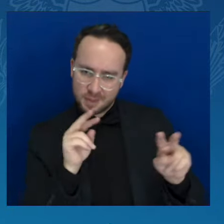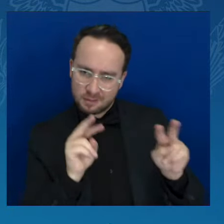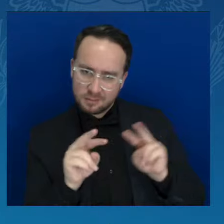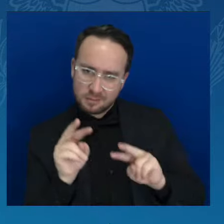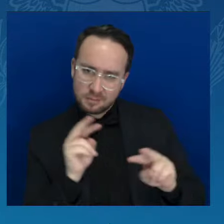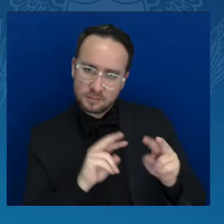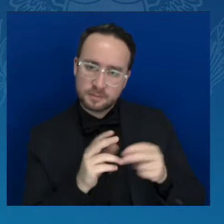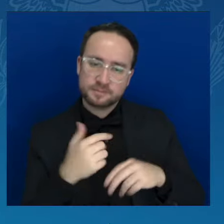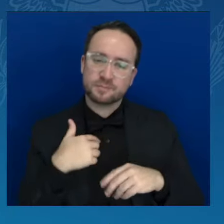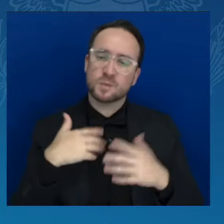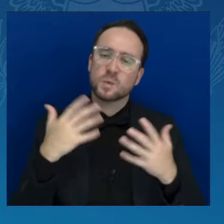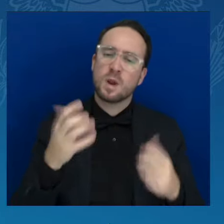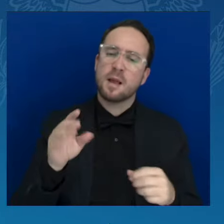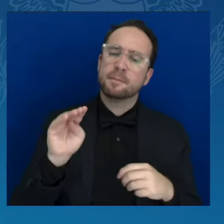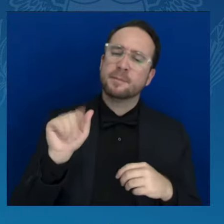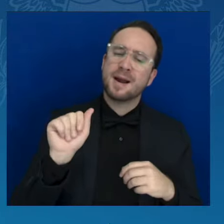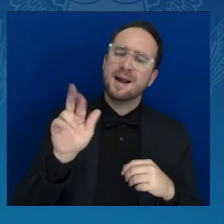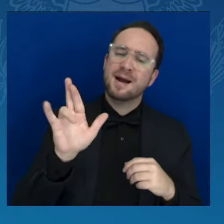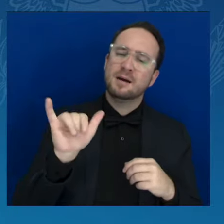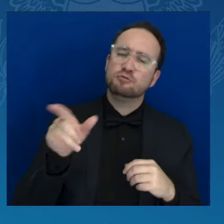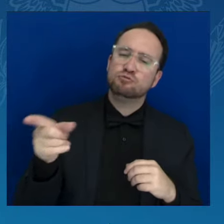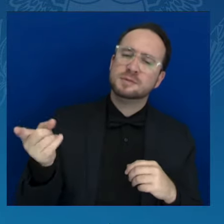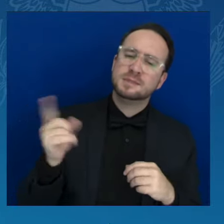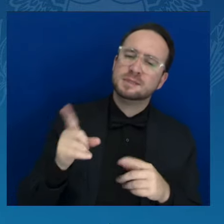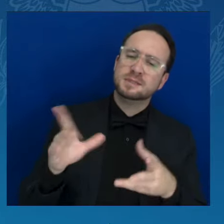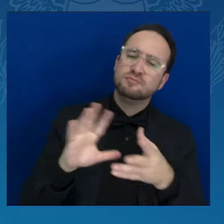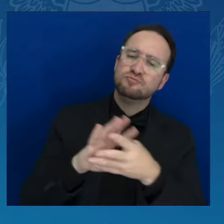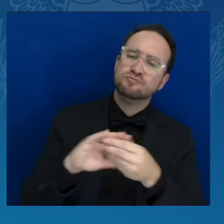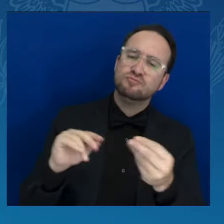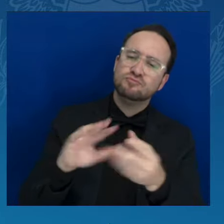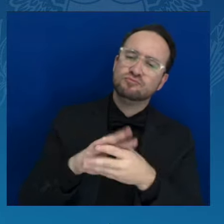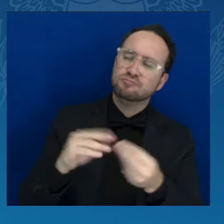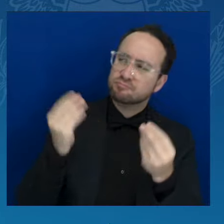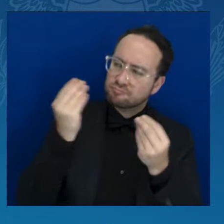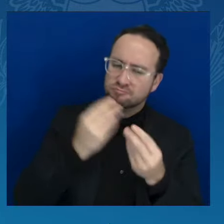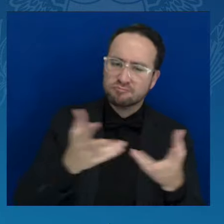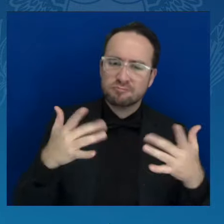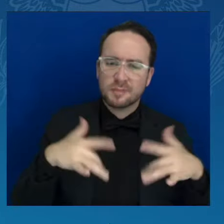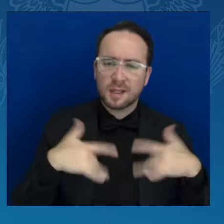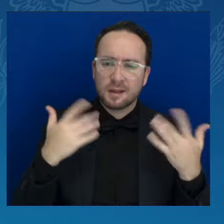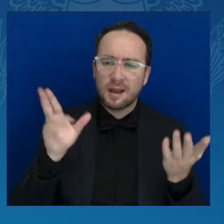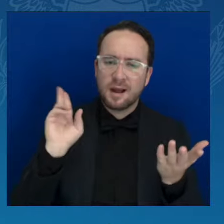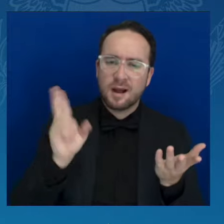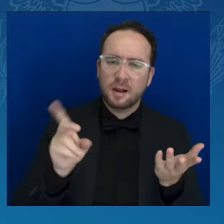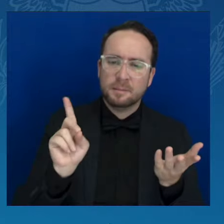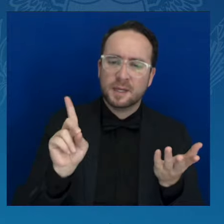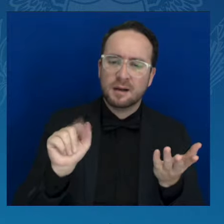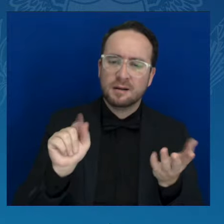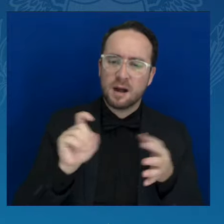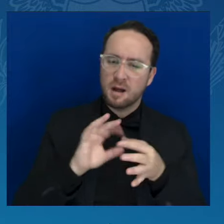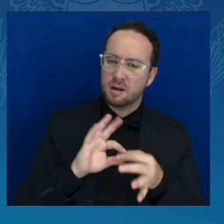to fight the climate crisis. Advisor Repco: Thank you so much for this opportunity to be here with you today